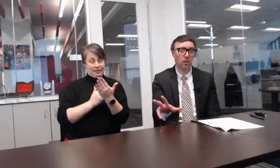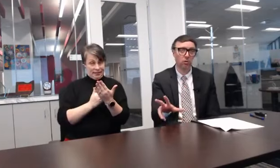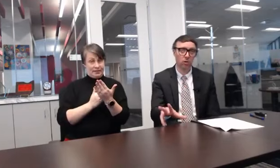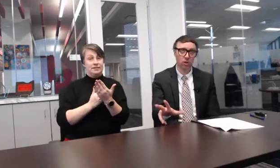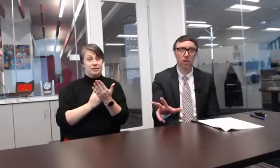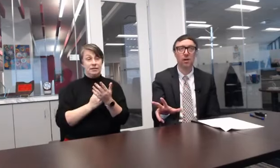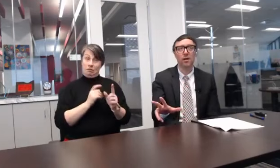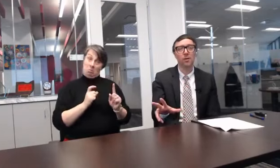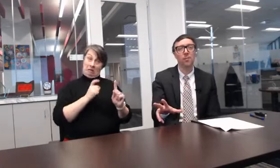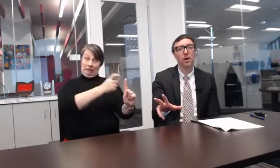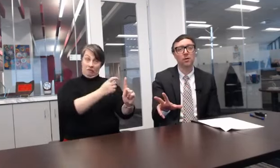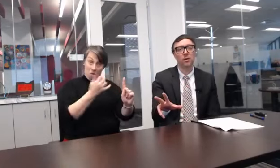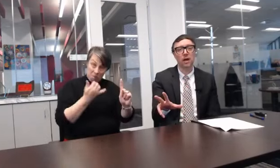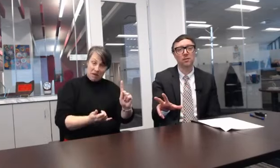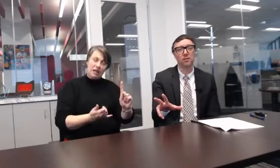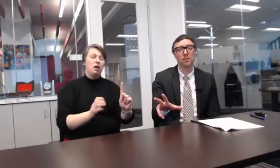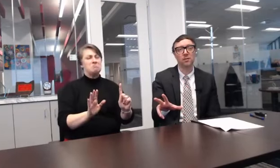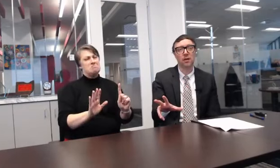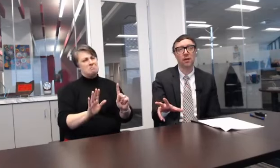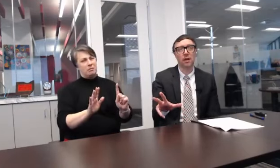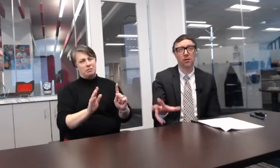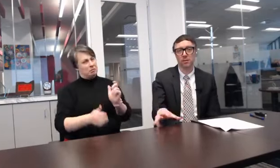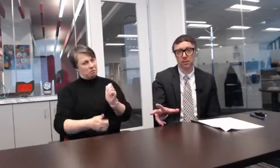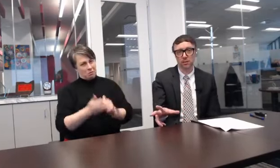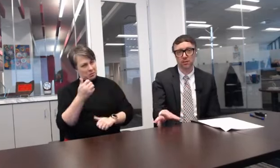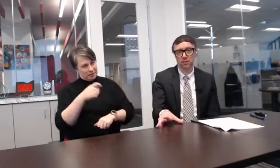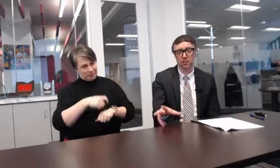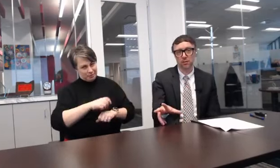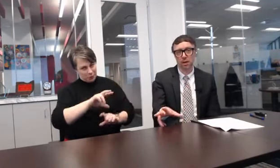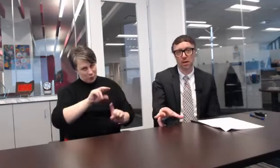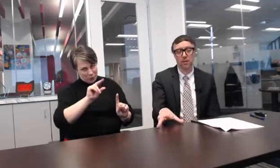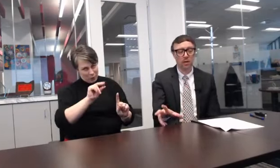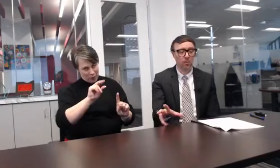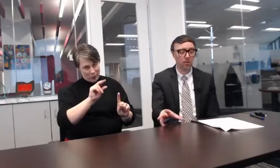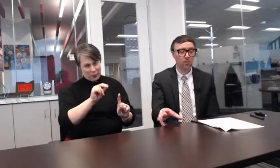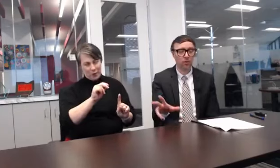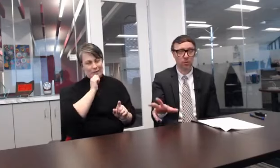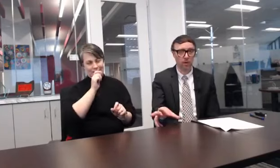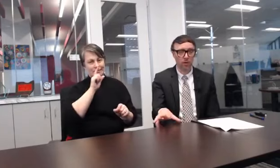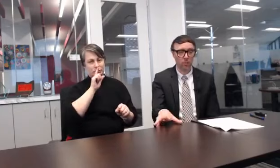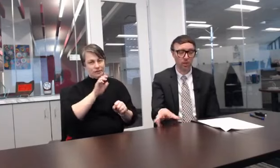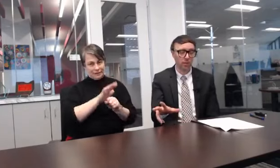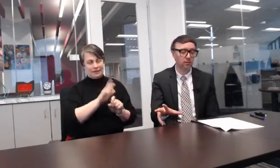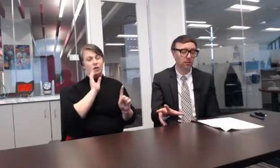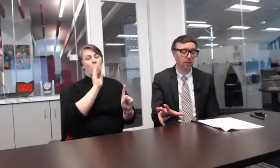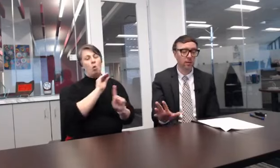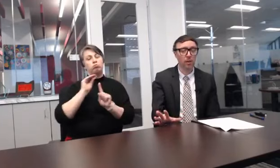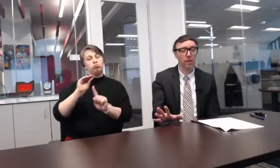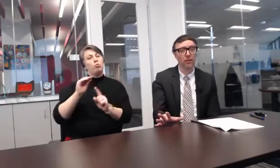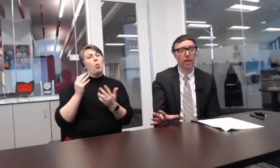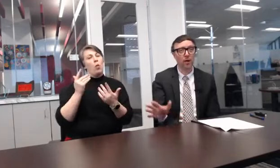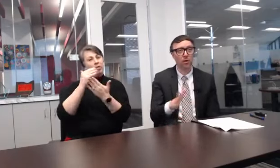you could, but you're not guaranteed to get the waiver. You're going on a waiting list. And depending on the county,